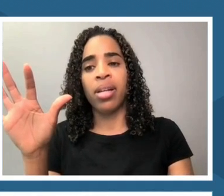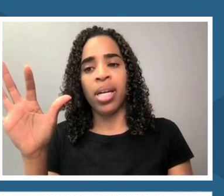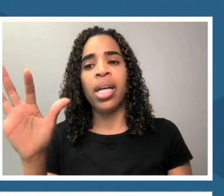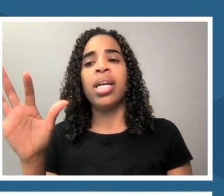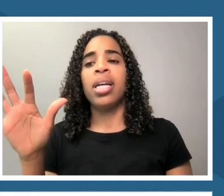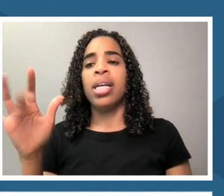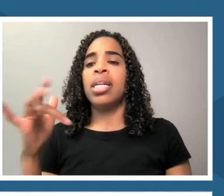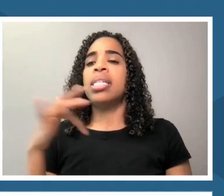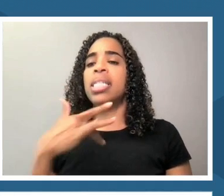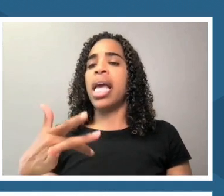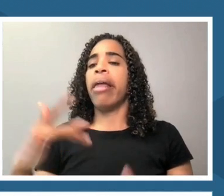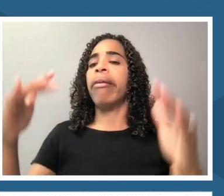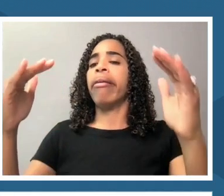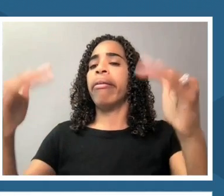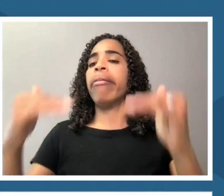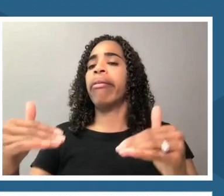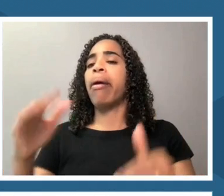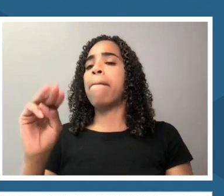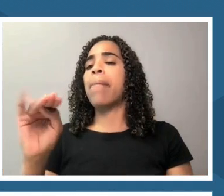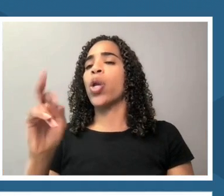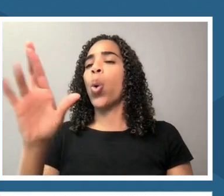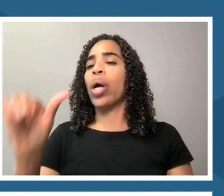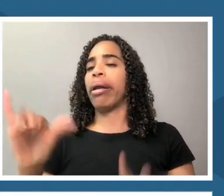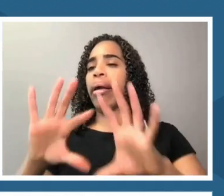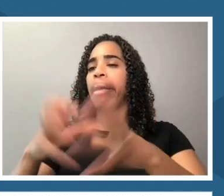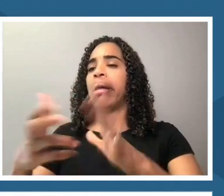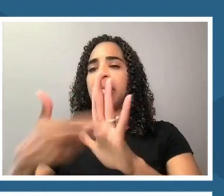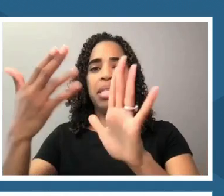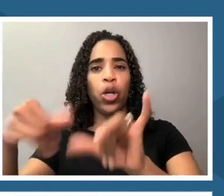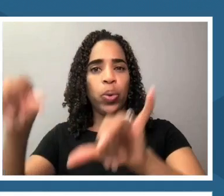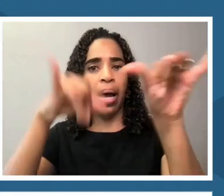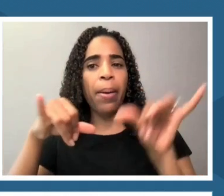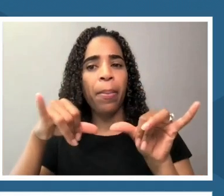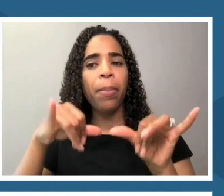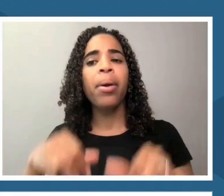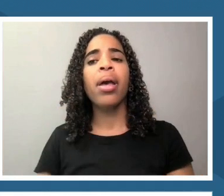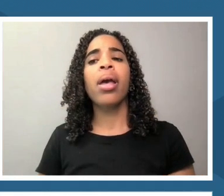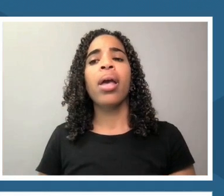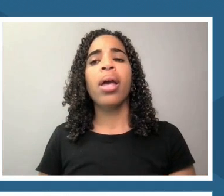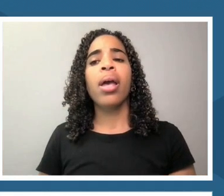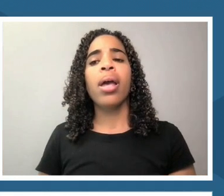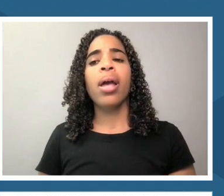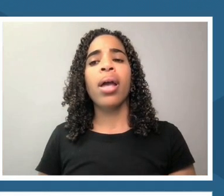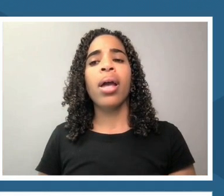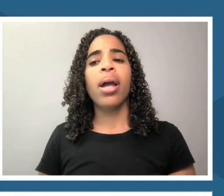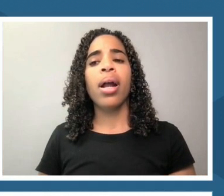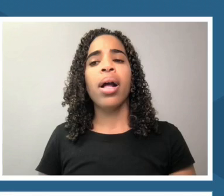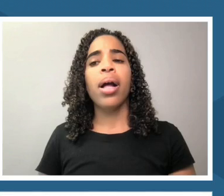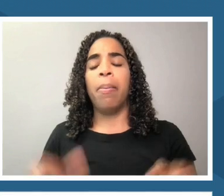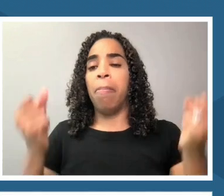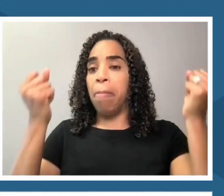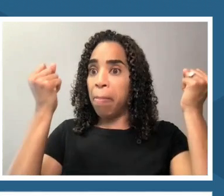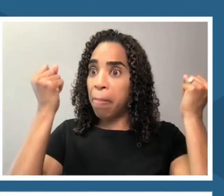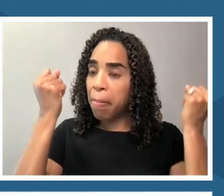stereotype being depicted because when it comes to the model minority